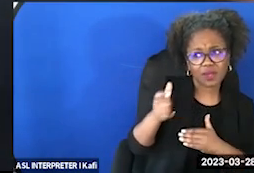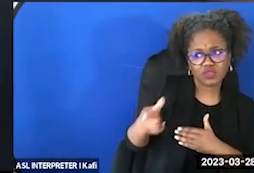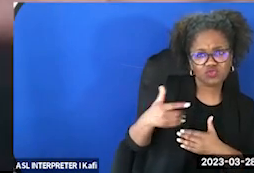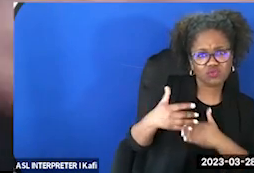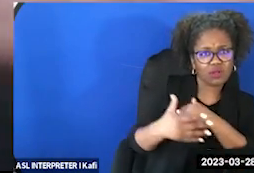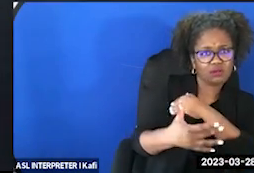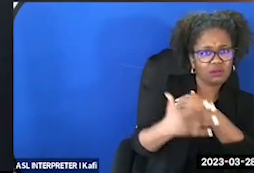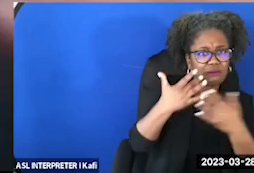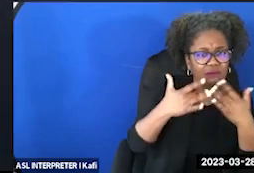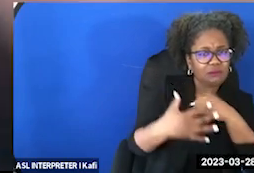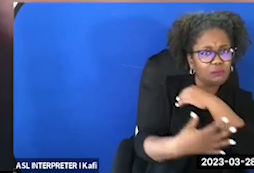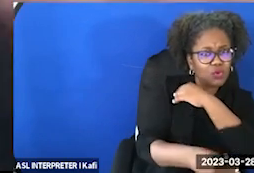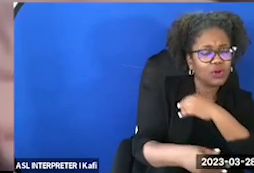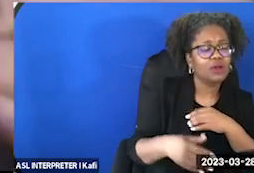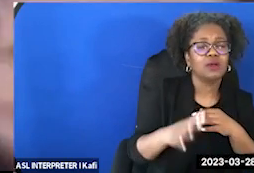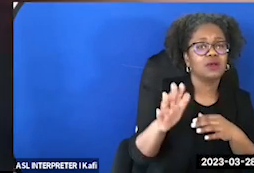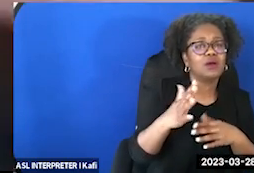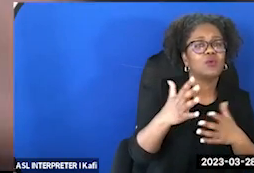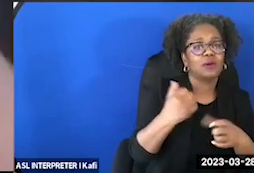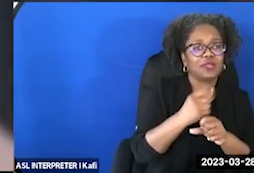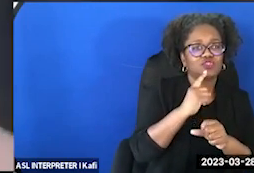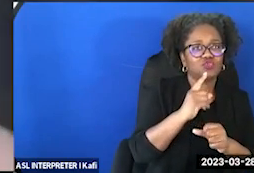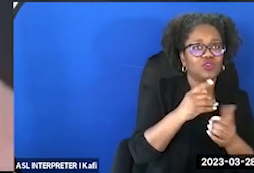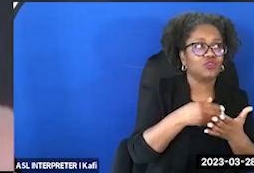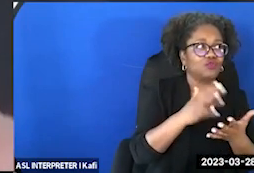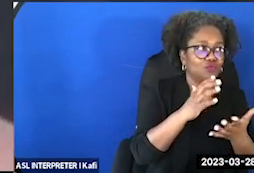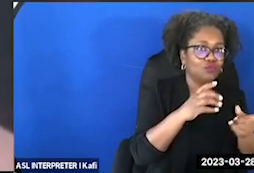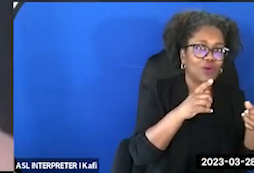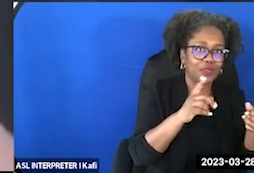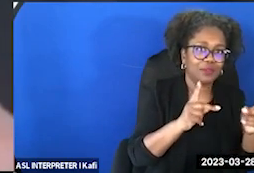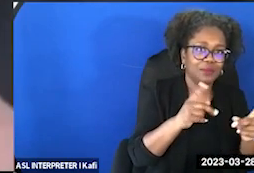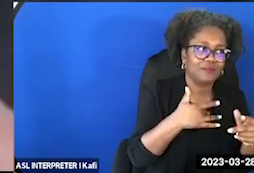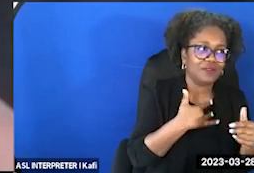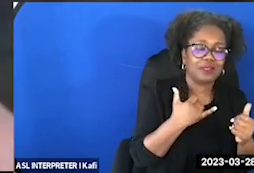Debbie Stine, Science & Technology Policy Academy: feel. At least they're getting somewhat of a fair deal like they say. Okay, yeah, we kind of understand. You gotta help